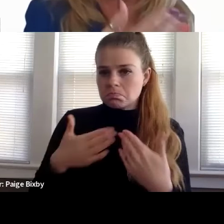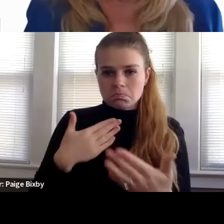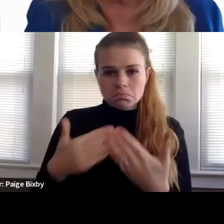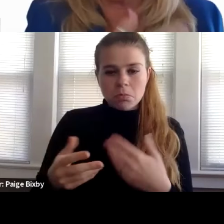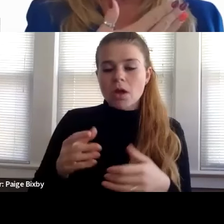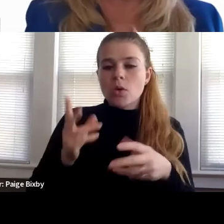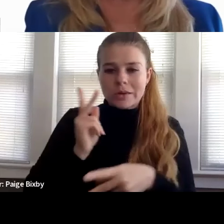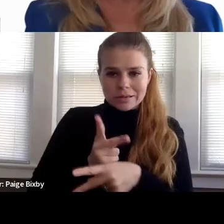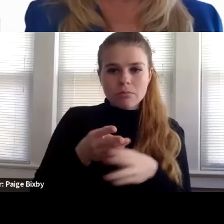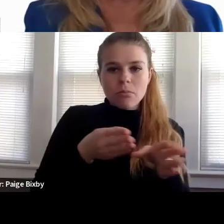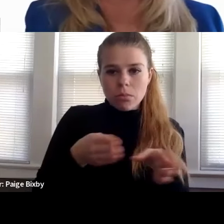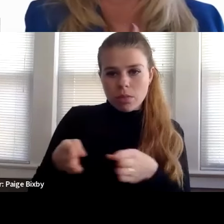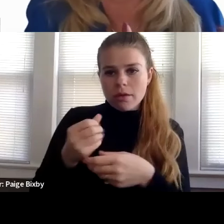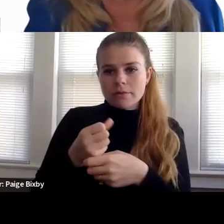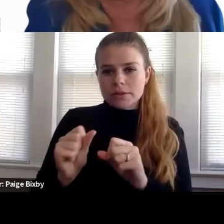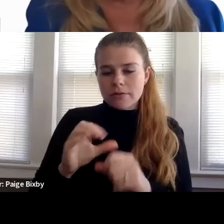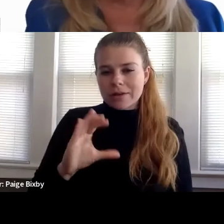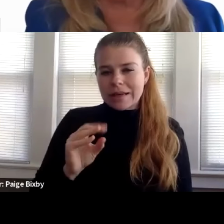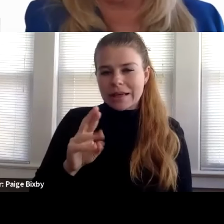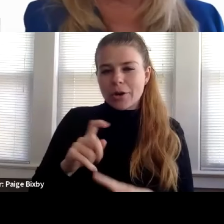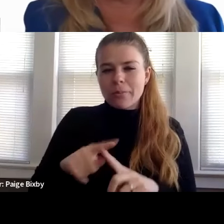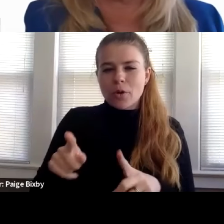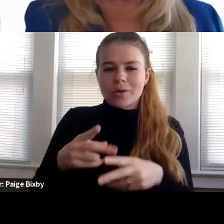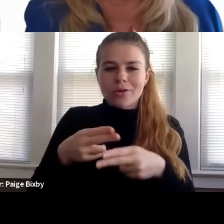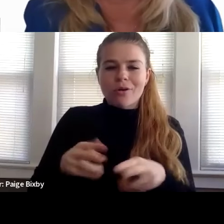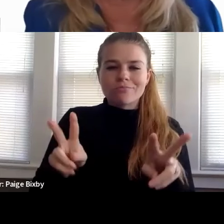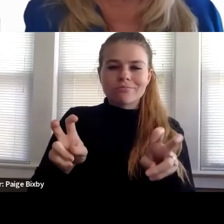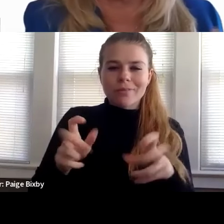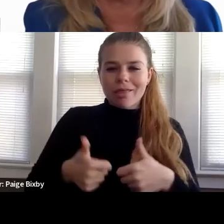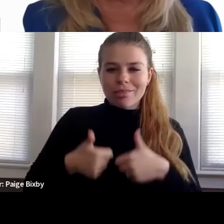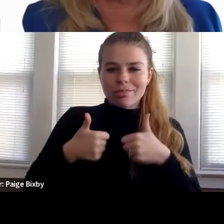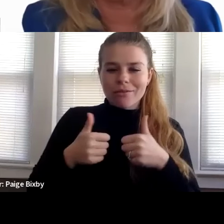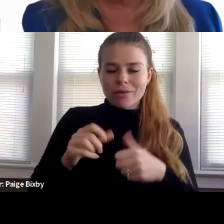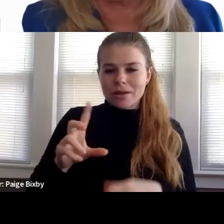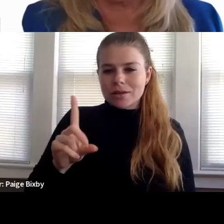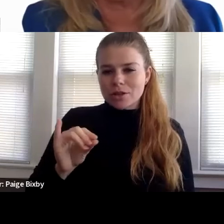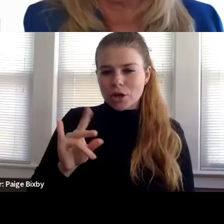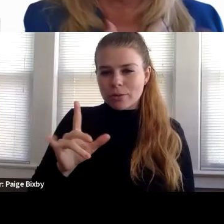but we say it's a living document. It's not something that's one and done.